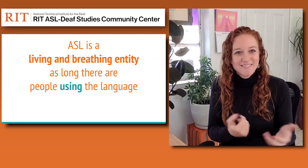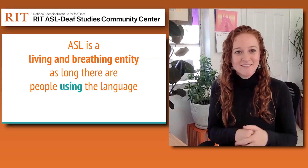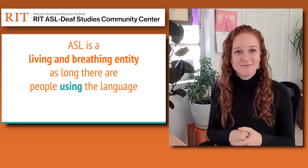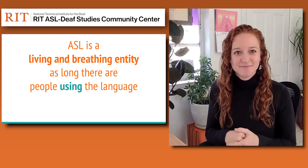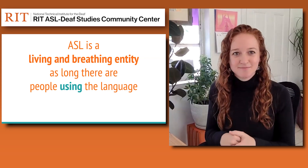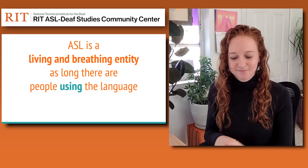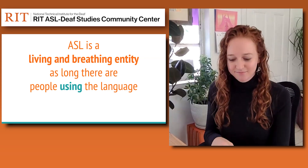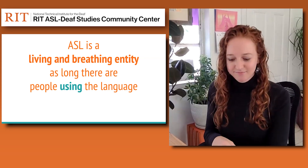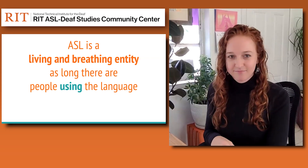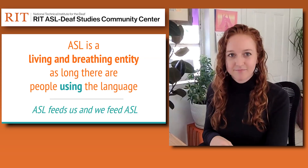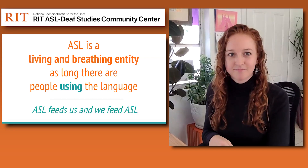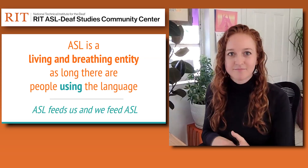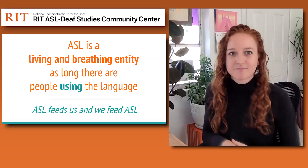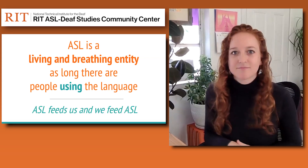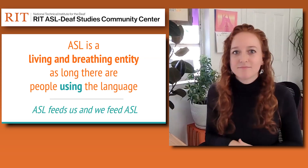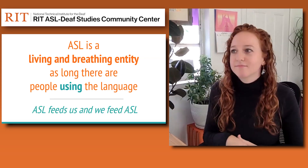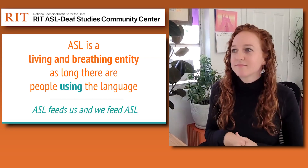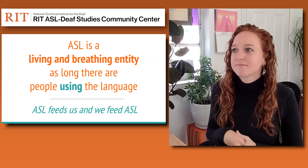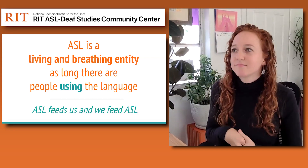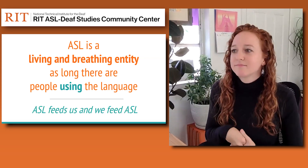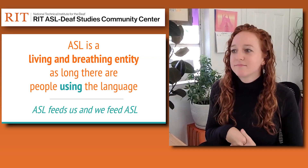to pass that on.